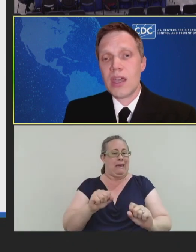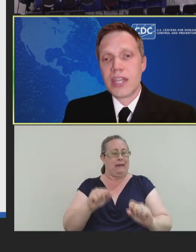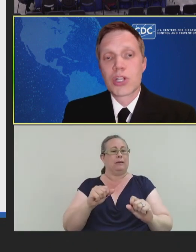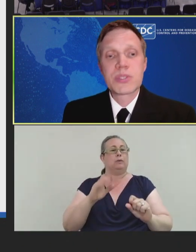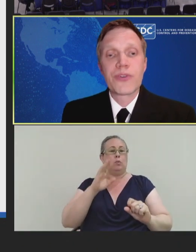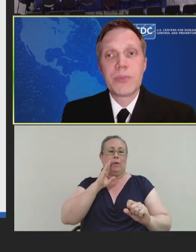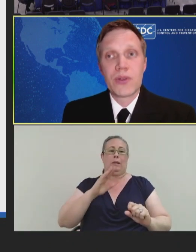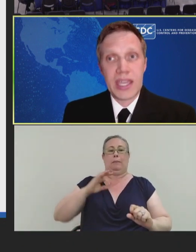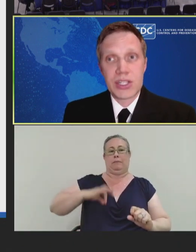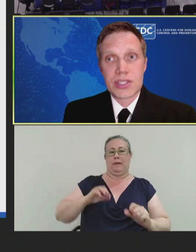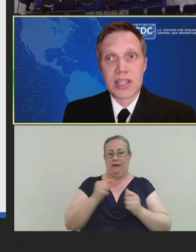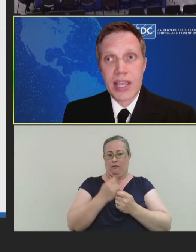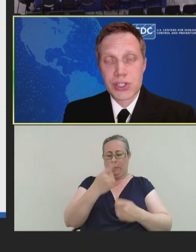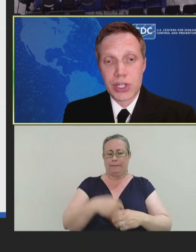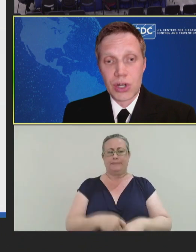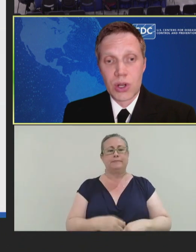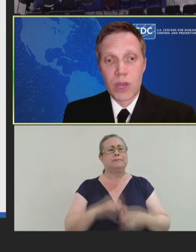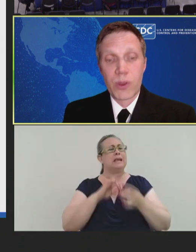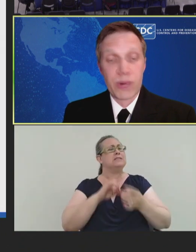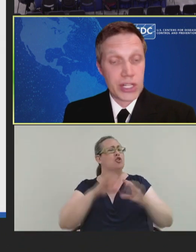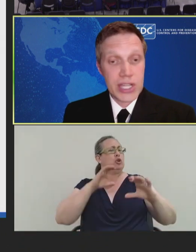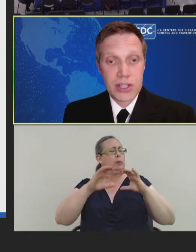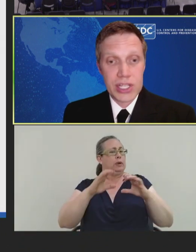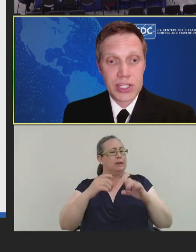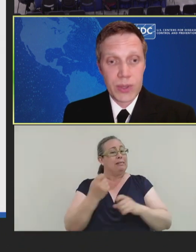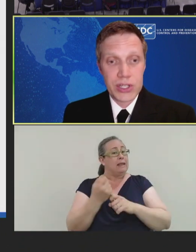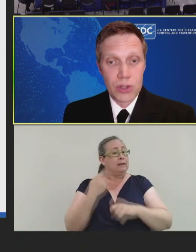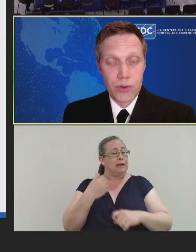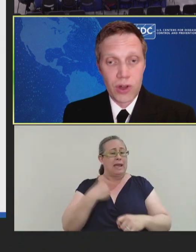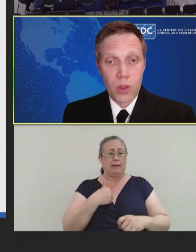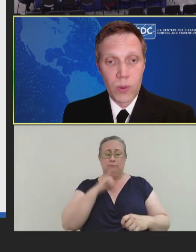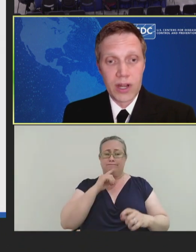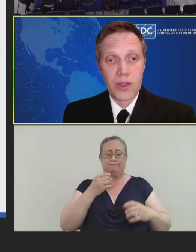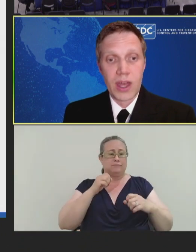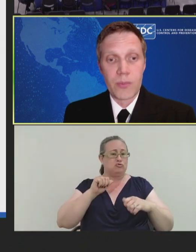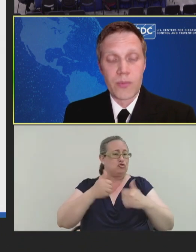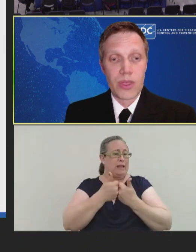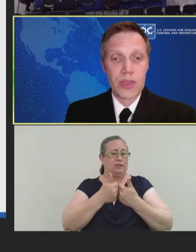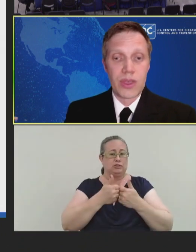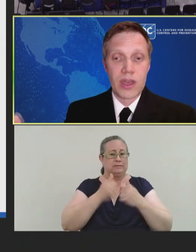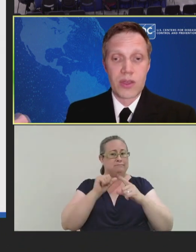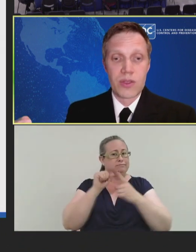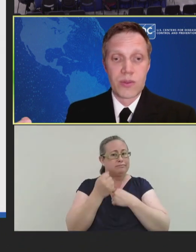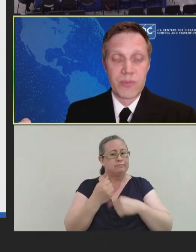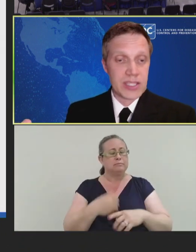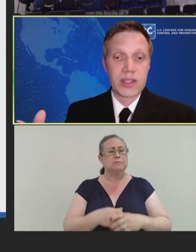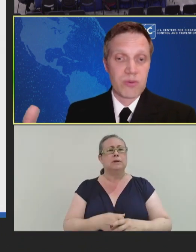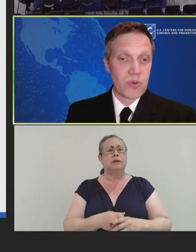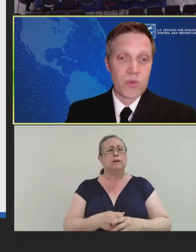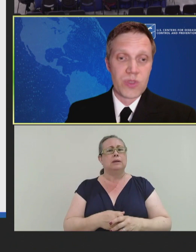In terms of communications, last year, we were in a challenging situation overall where, basically,